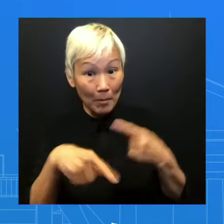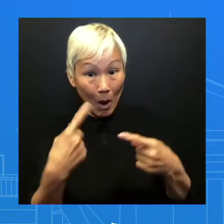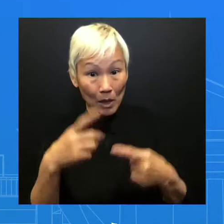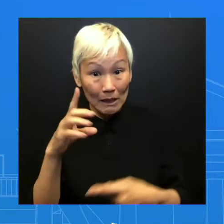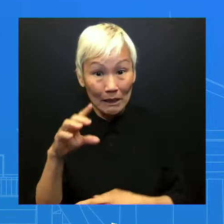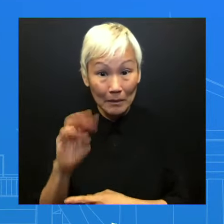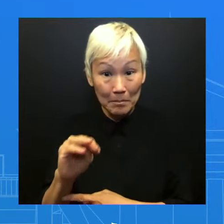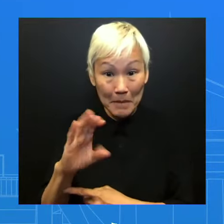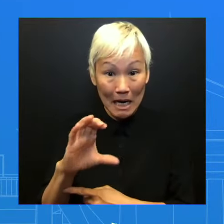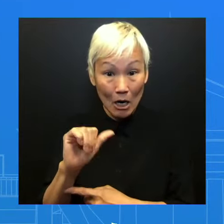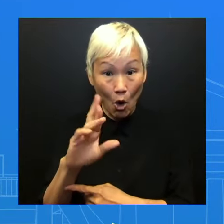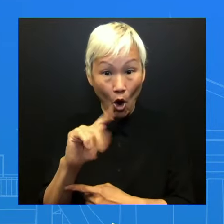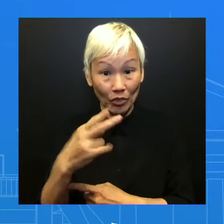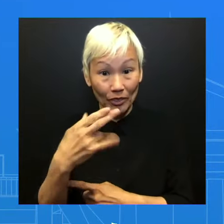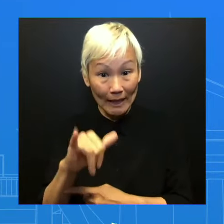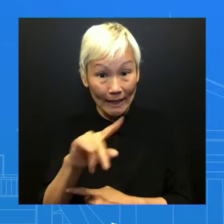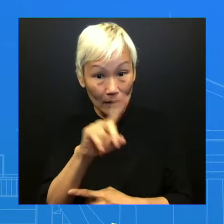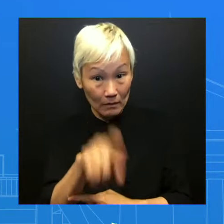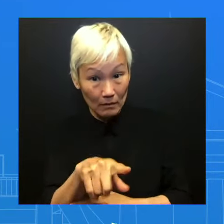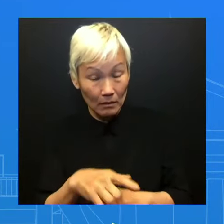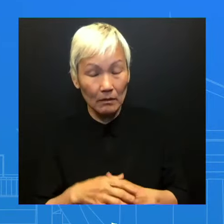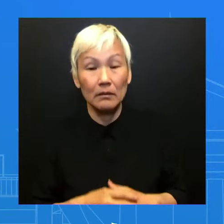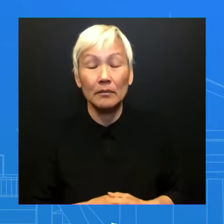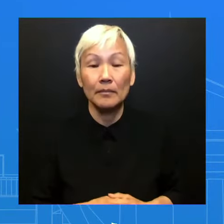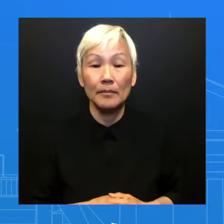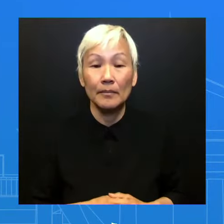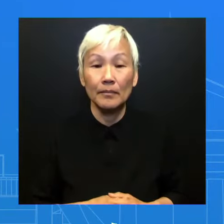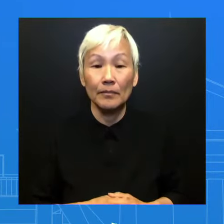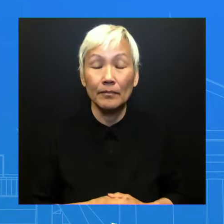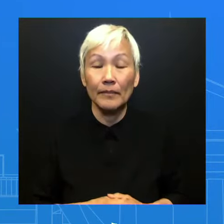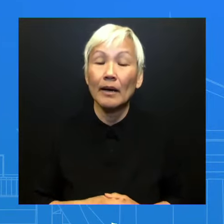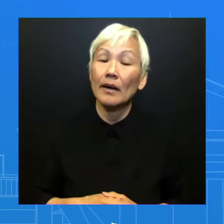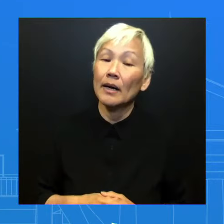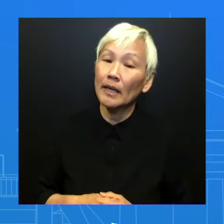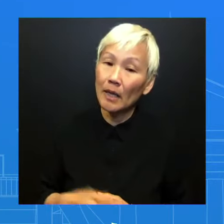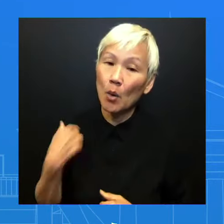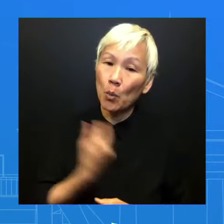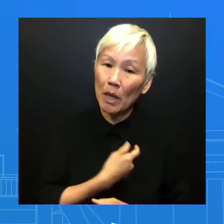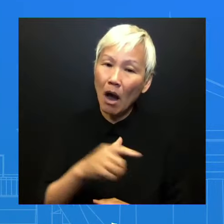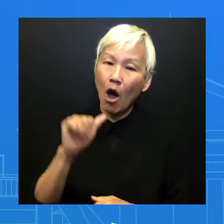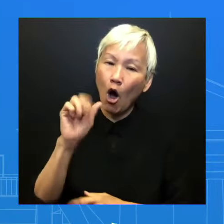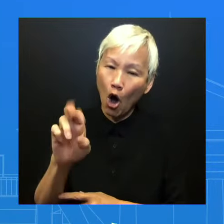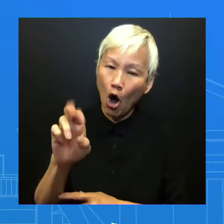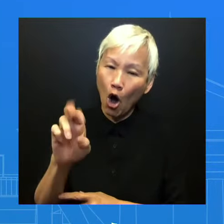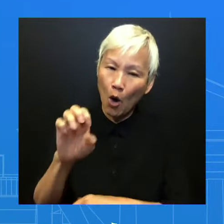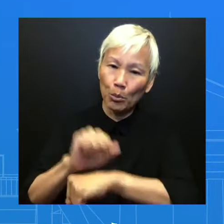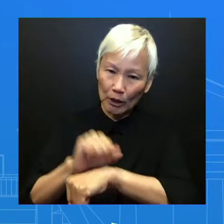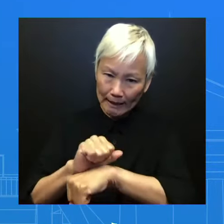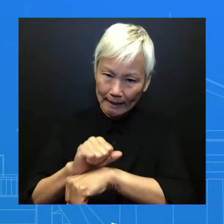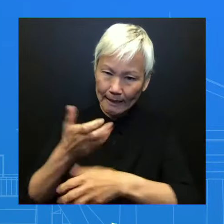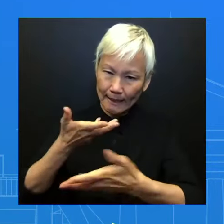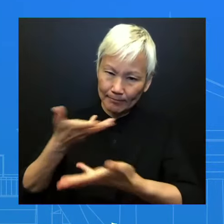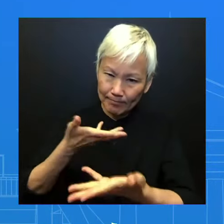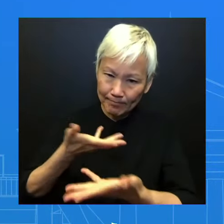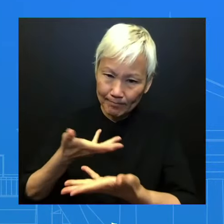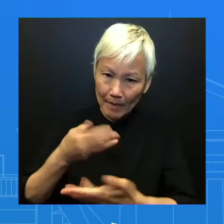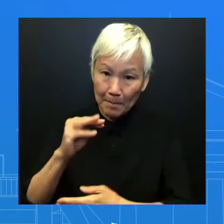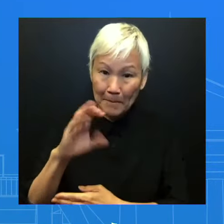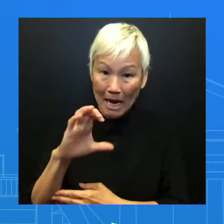with Kevin McCarthy right now and with his team. And the hope is that we continue -- that continues -- right? -- the good faith --